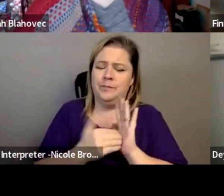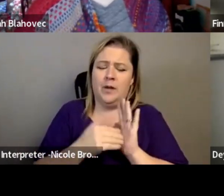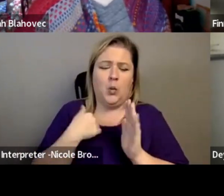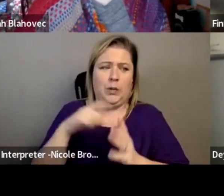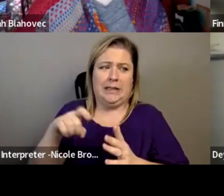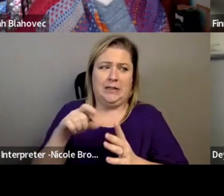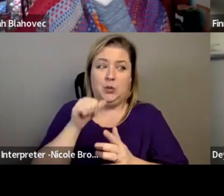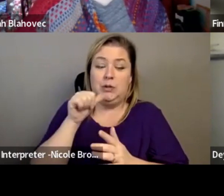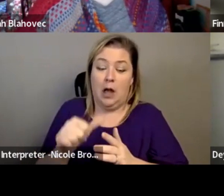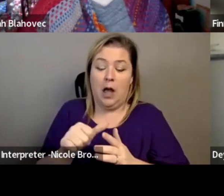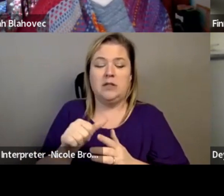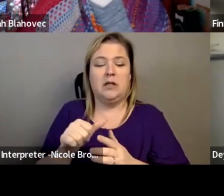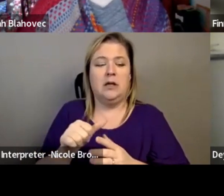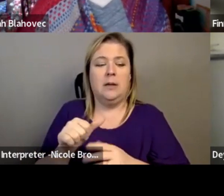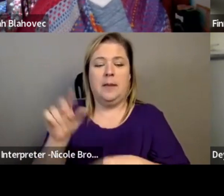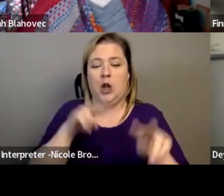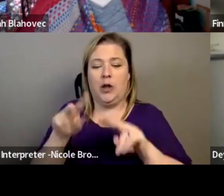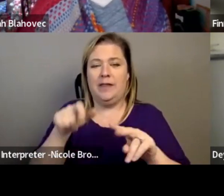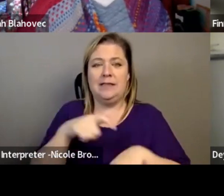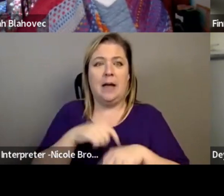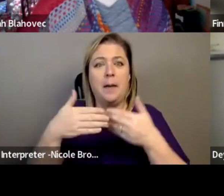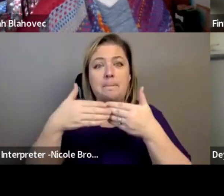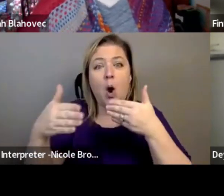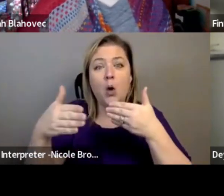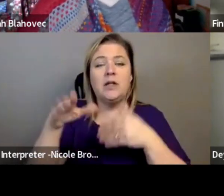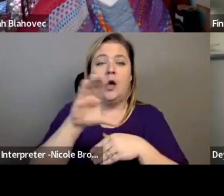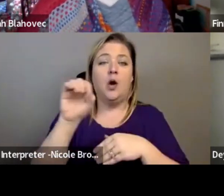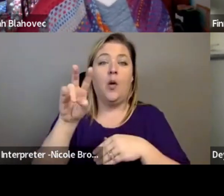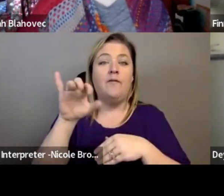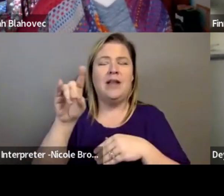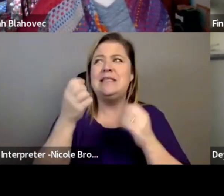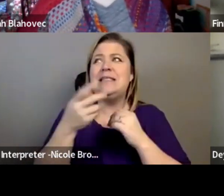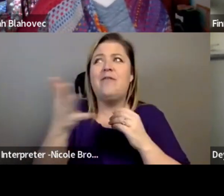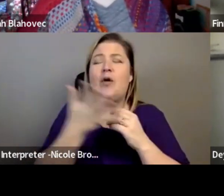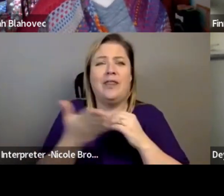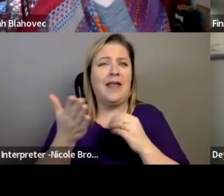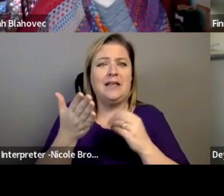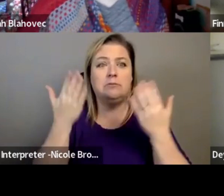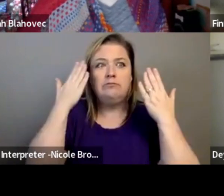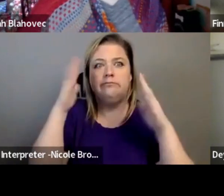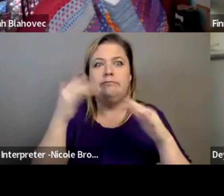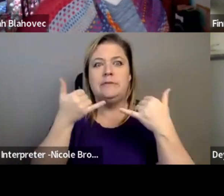be viewing this time as post COVID. We still don't know so many things. We've been going through this for two years, but